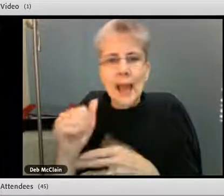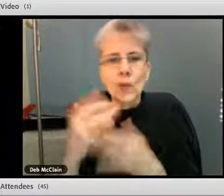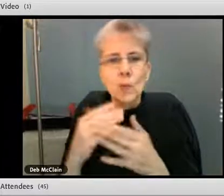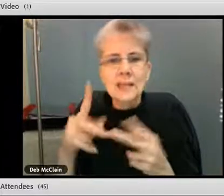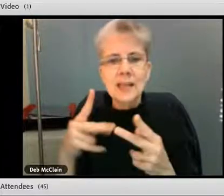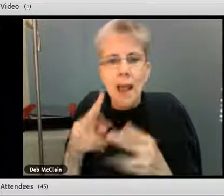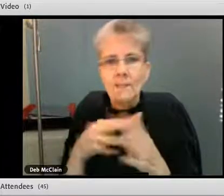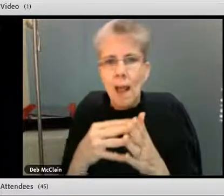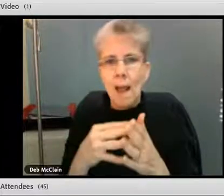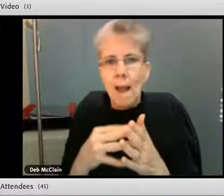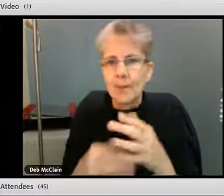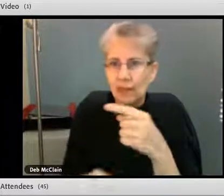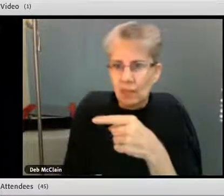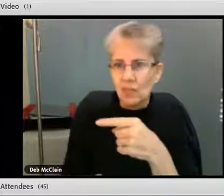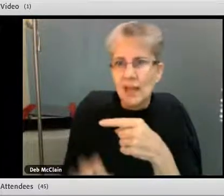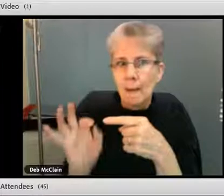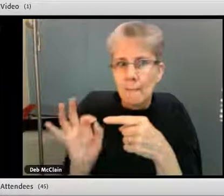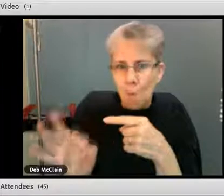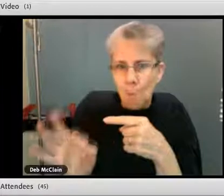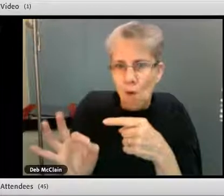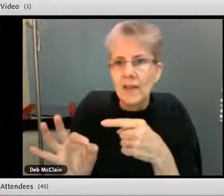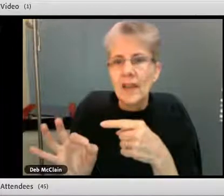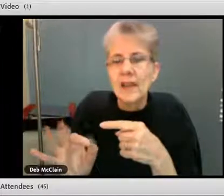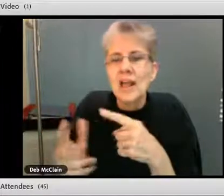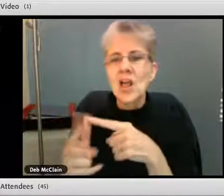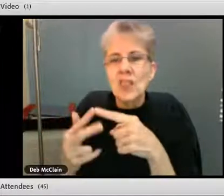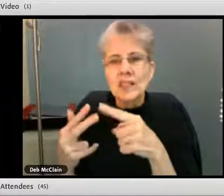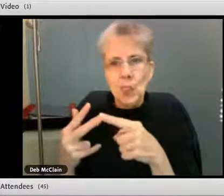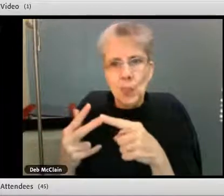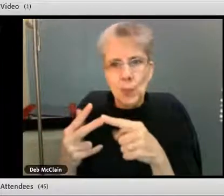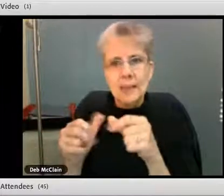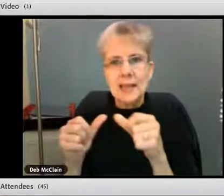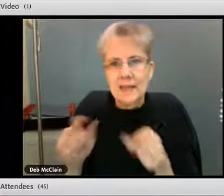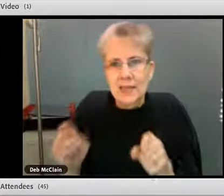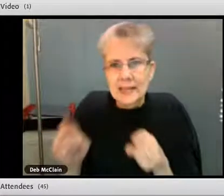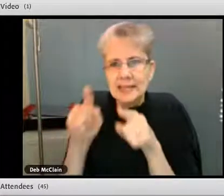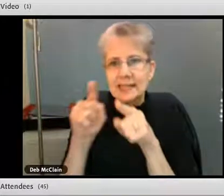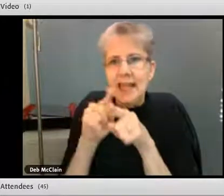These three sites have the same kind of options. They all have slightly different, but they're all really good.